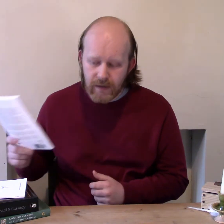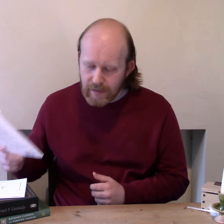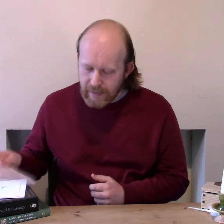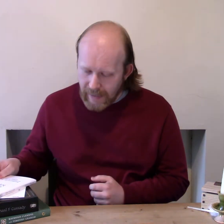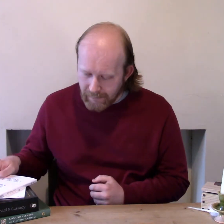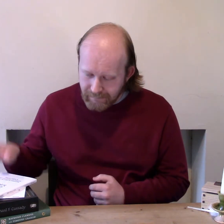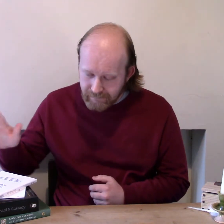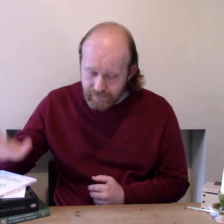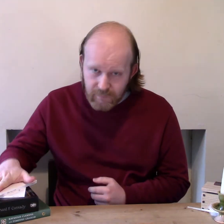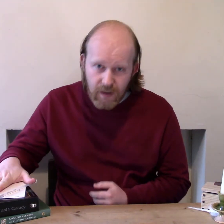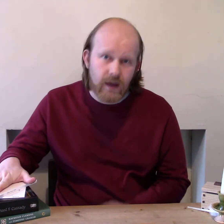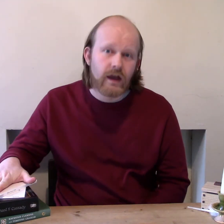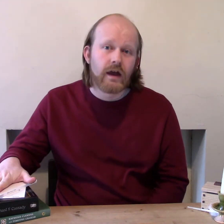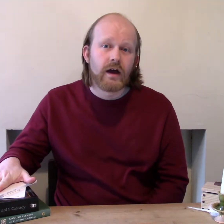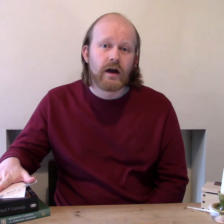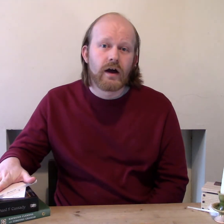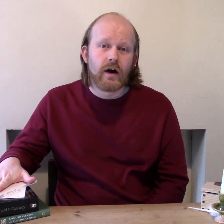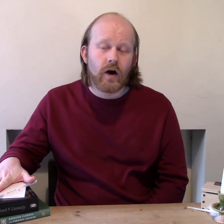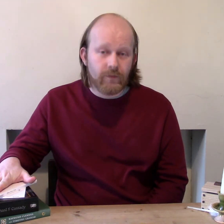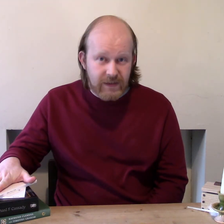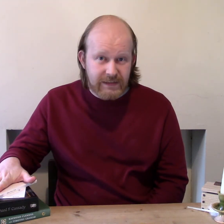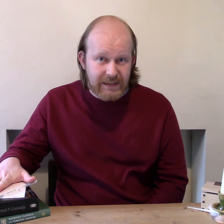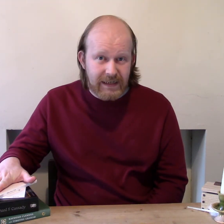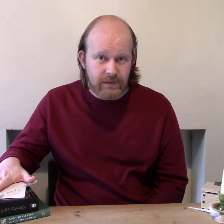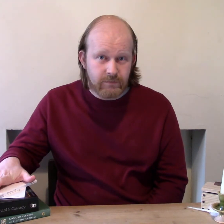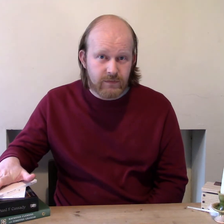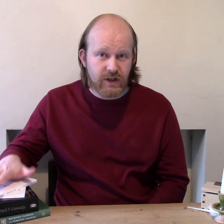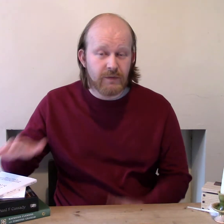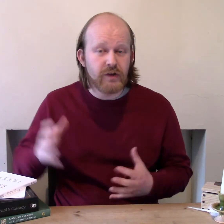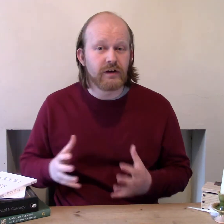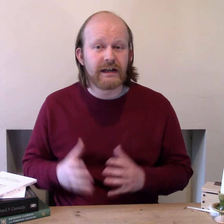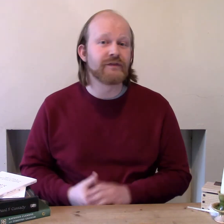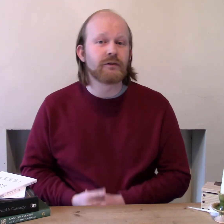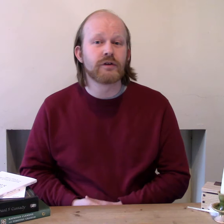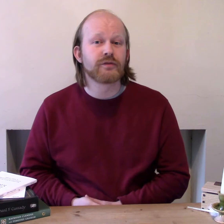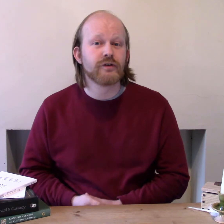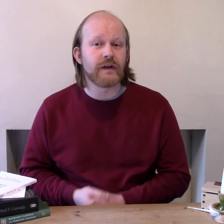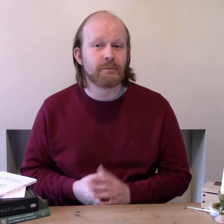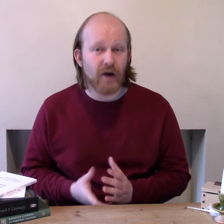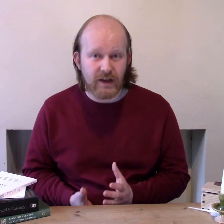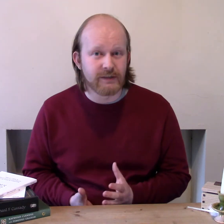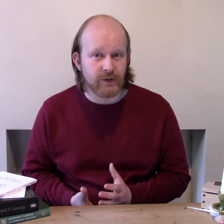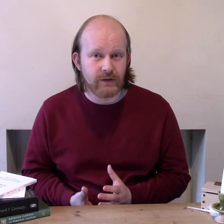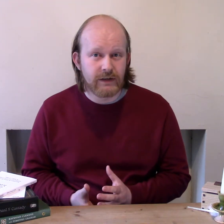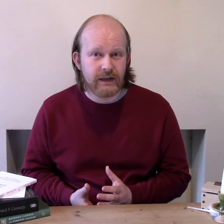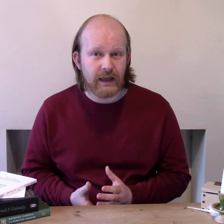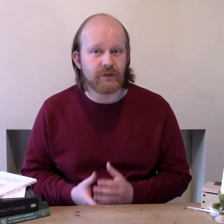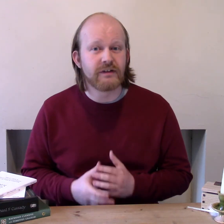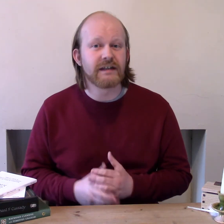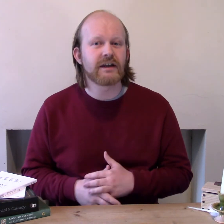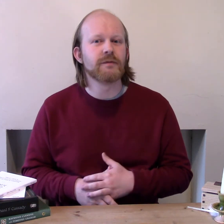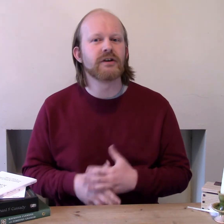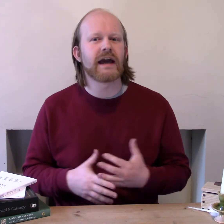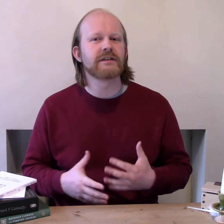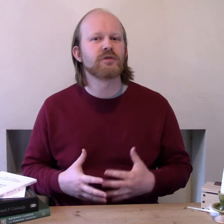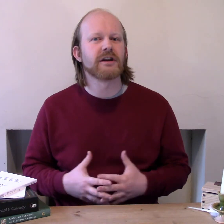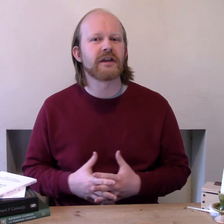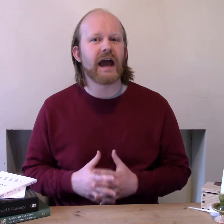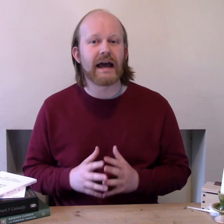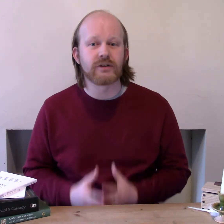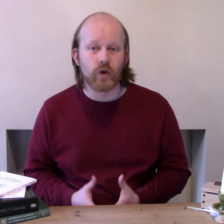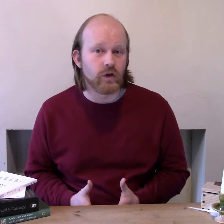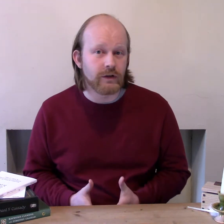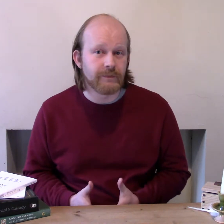Now obviously communal living would prove impossible if you didn’t communicate to one another at all,